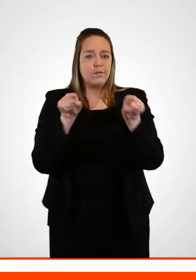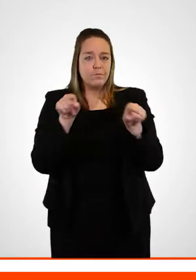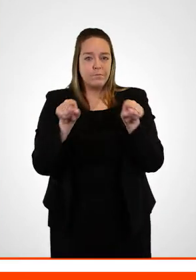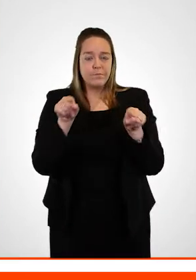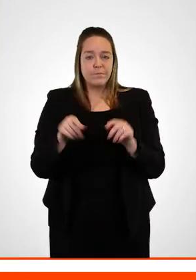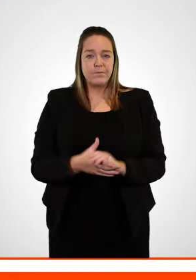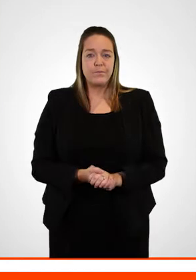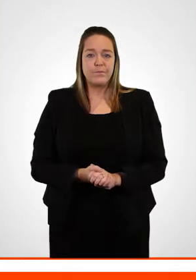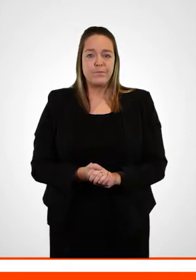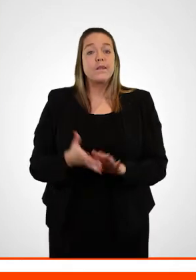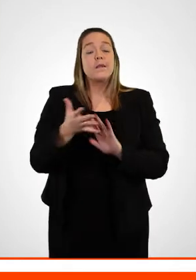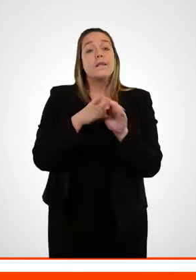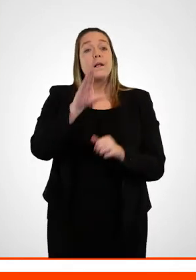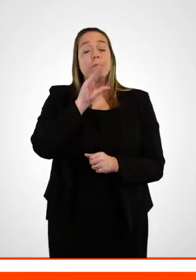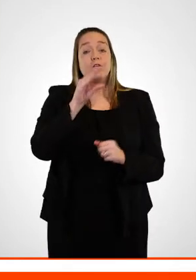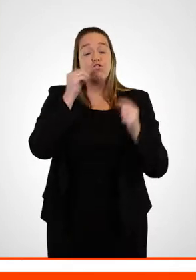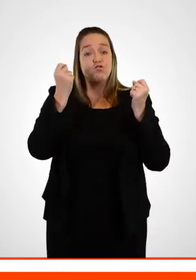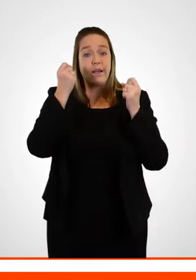So the better were the speech recognition scores,